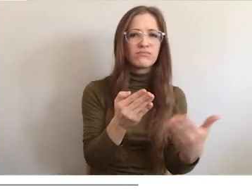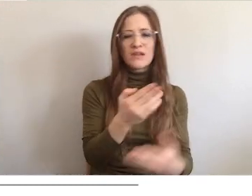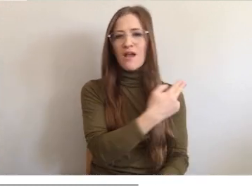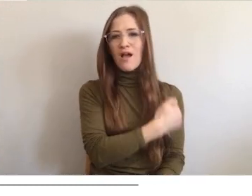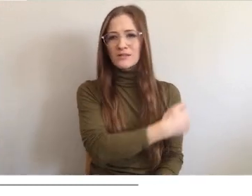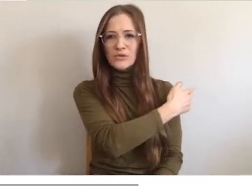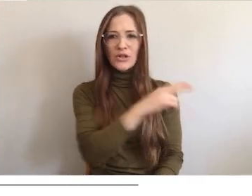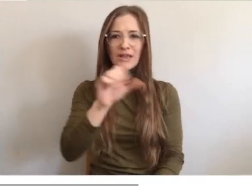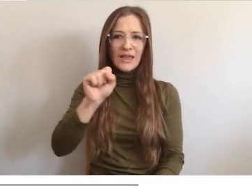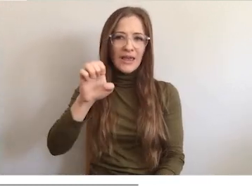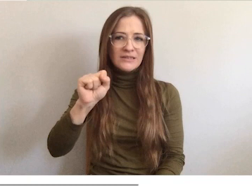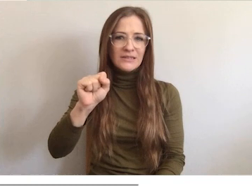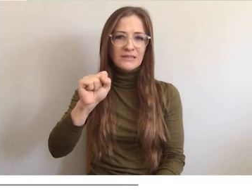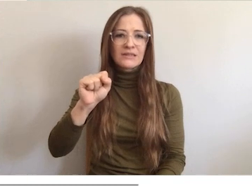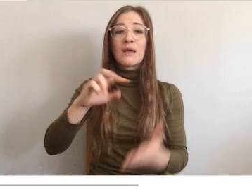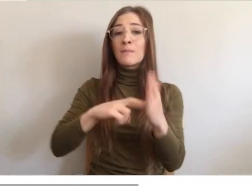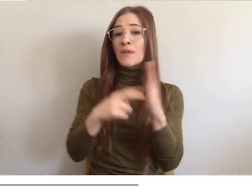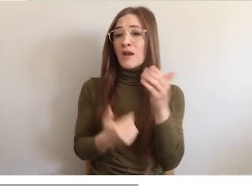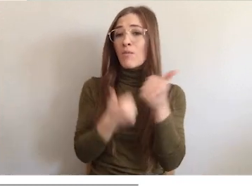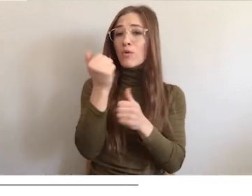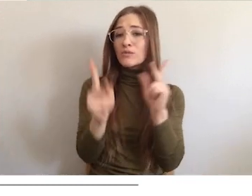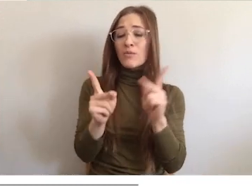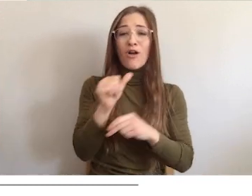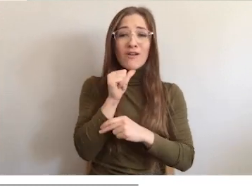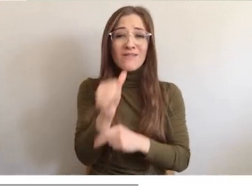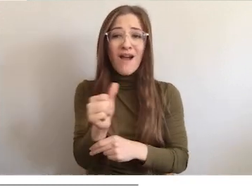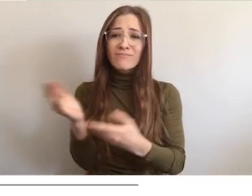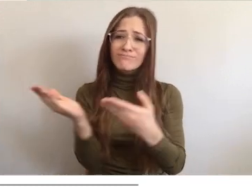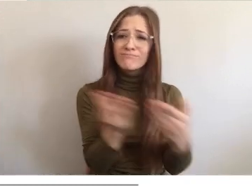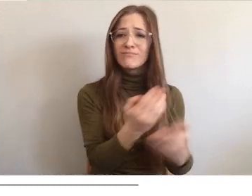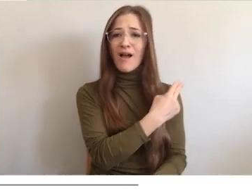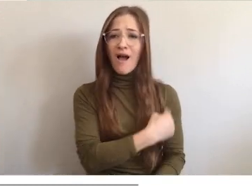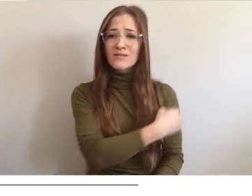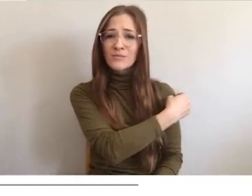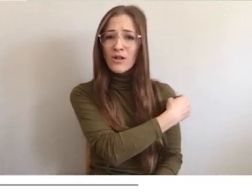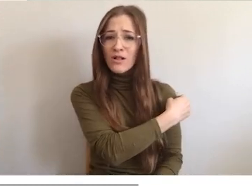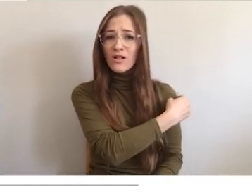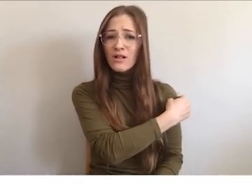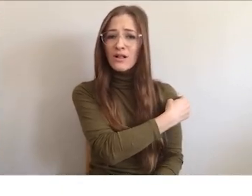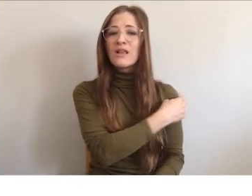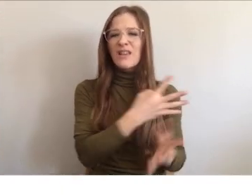are not hospitalized.